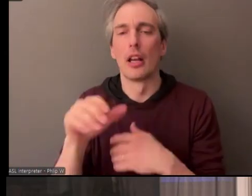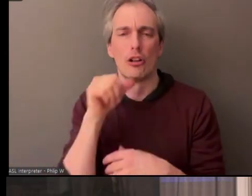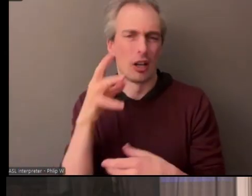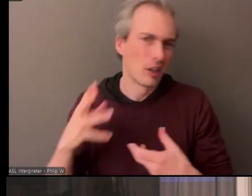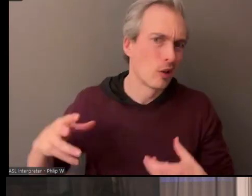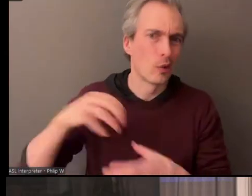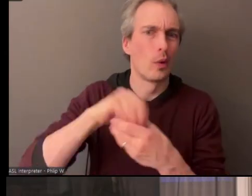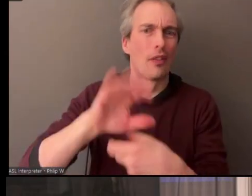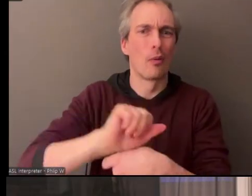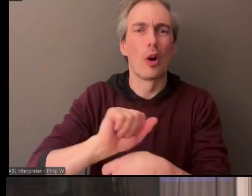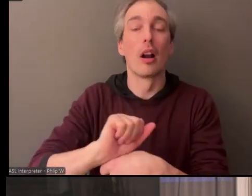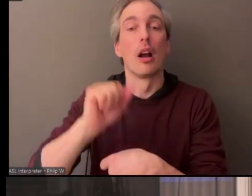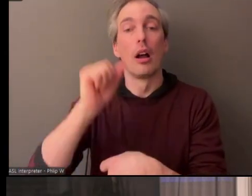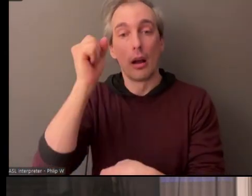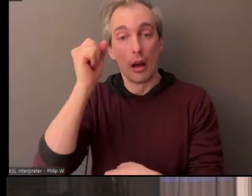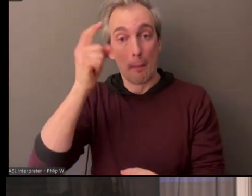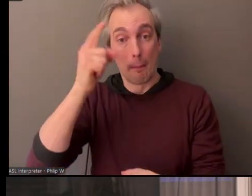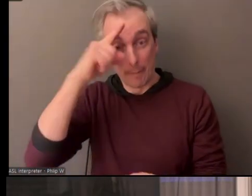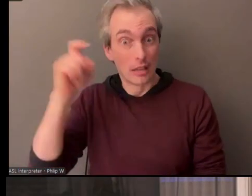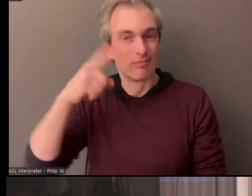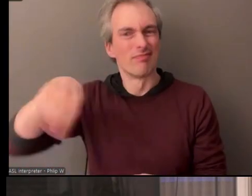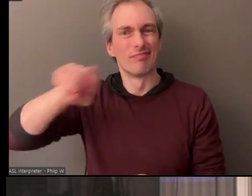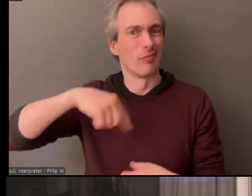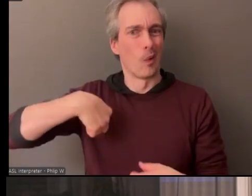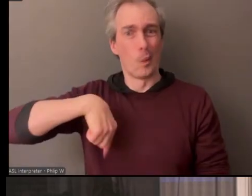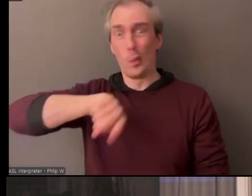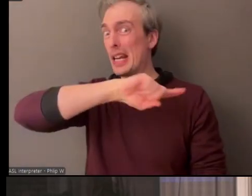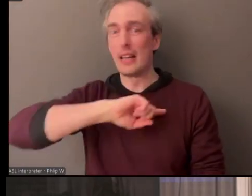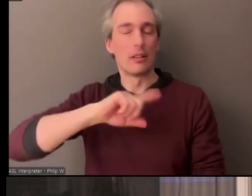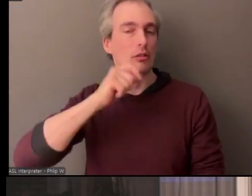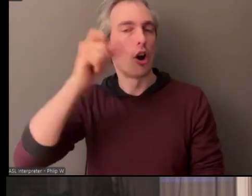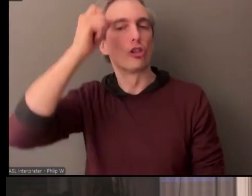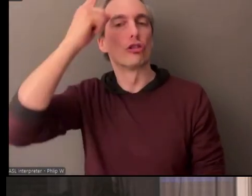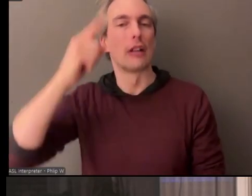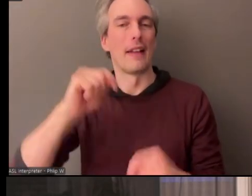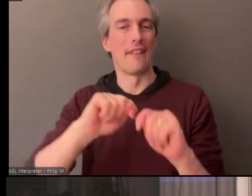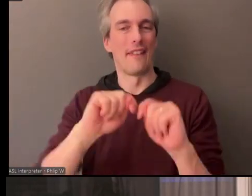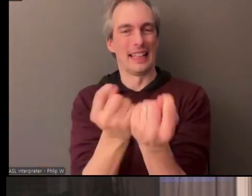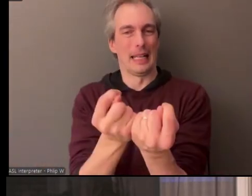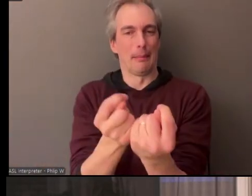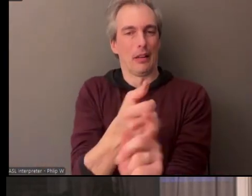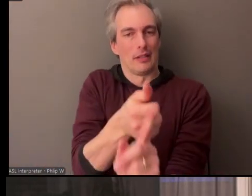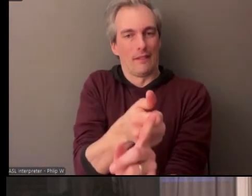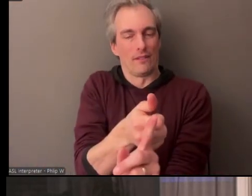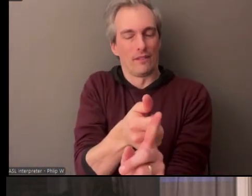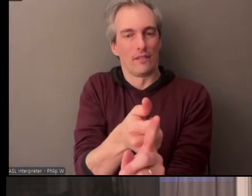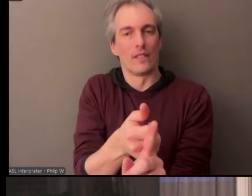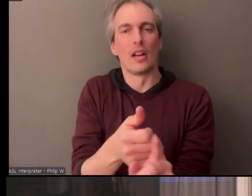So please don't be someone who says... Oh, I don't get all that scrum stuff. It's so many meetings.